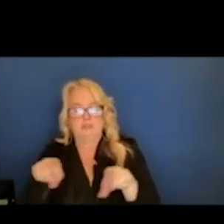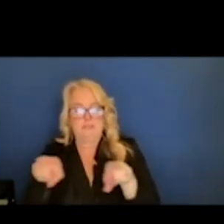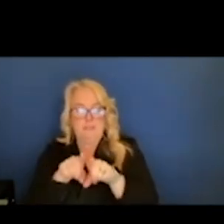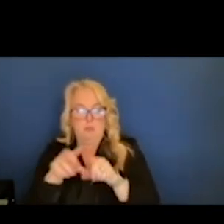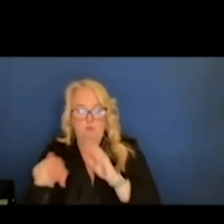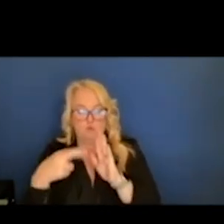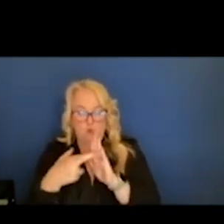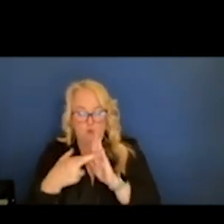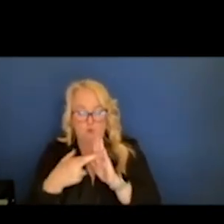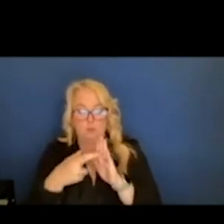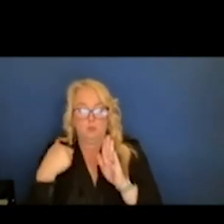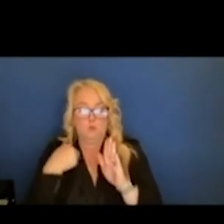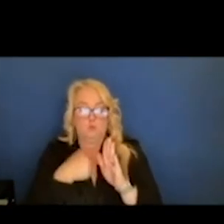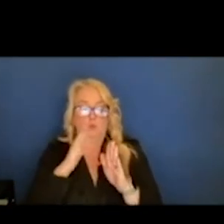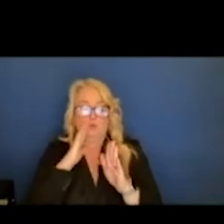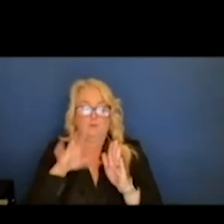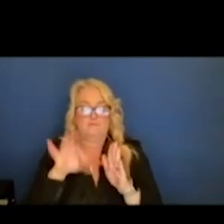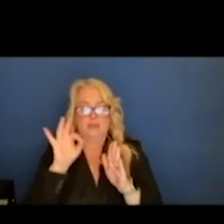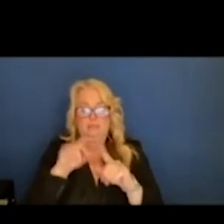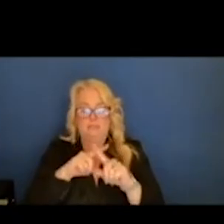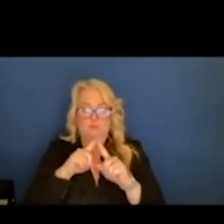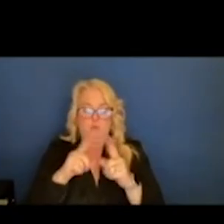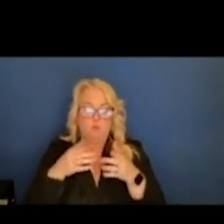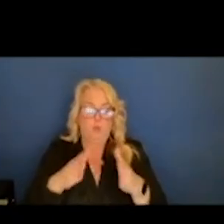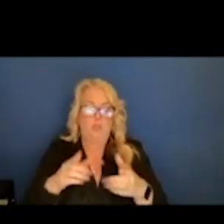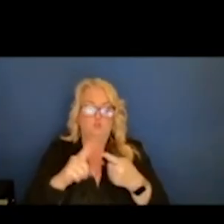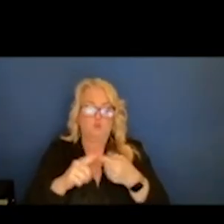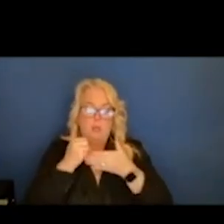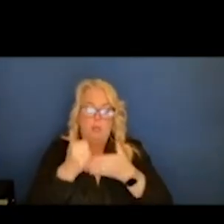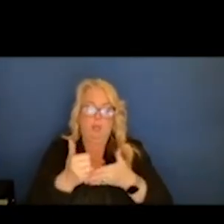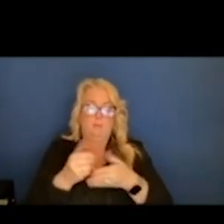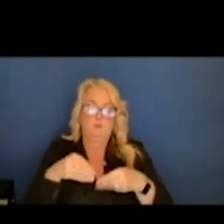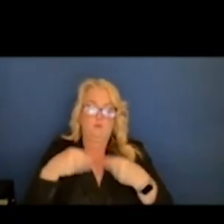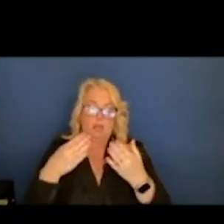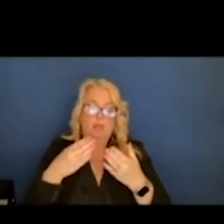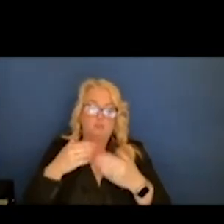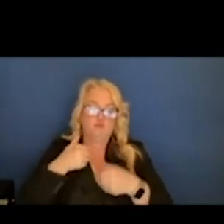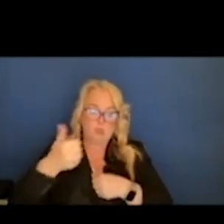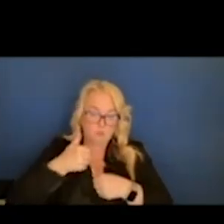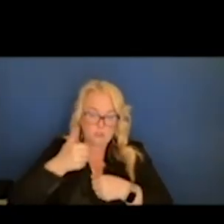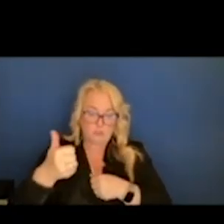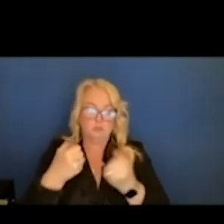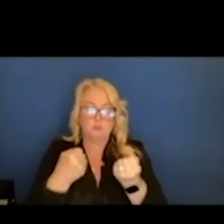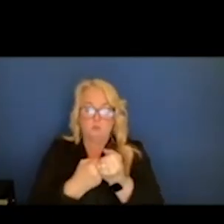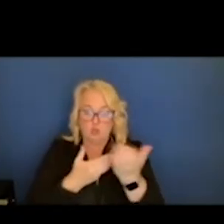The program focuses on finding ways to remove barriers like transportation or support services,